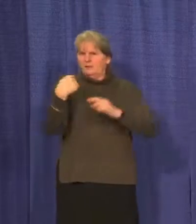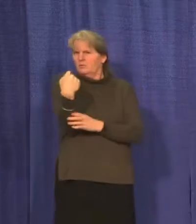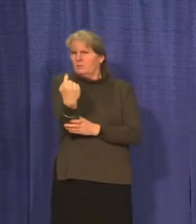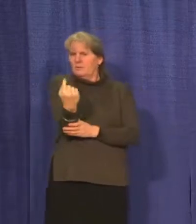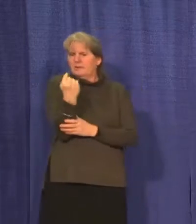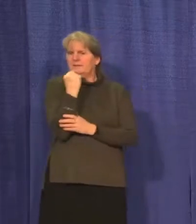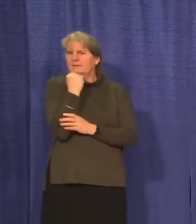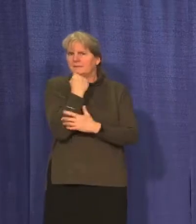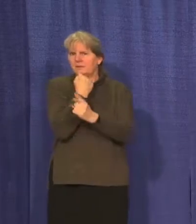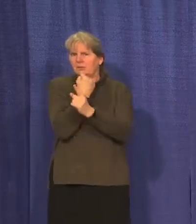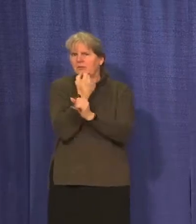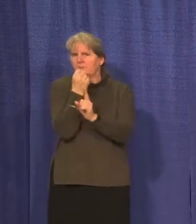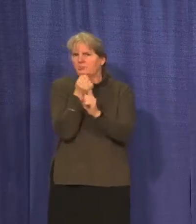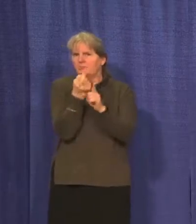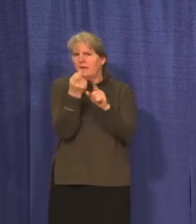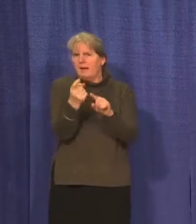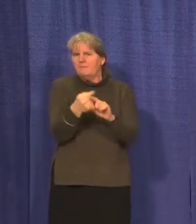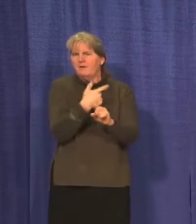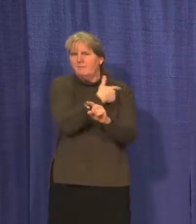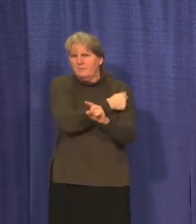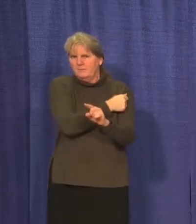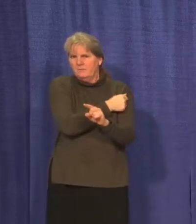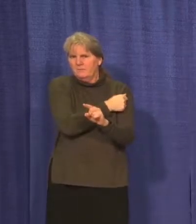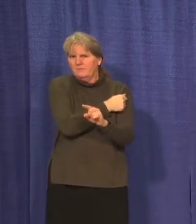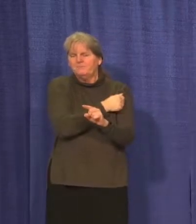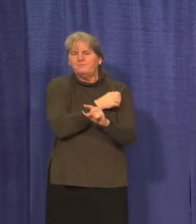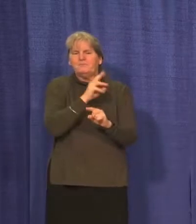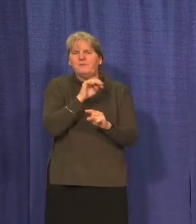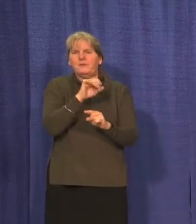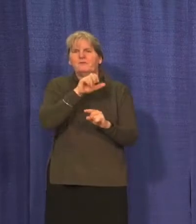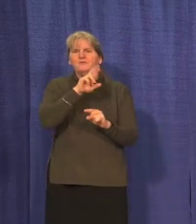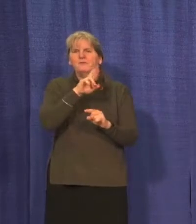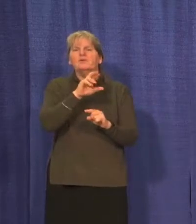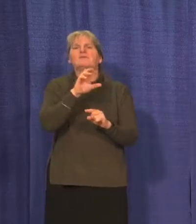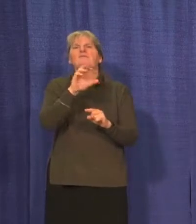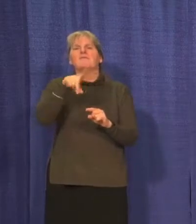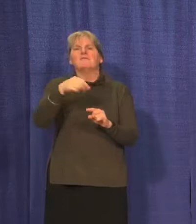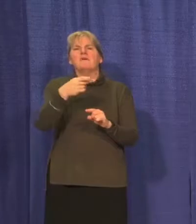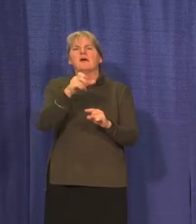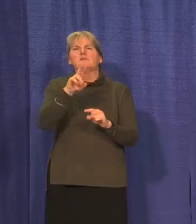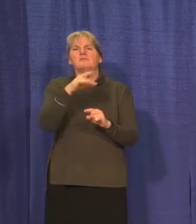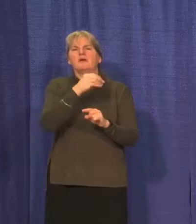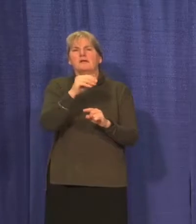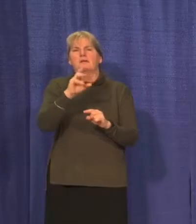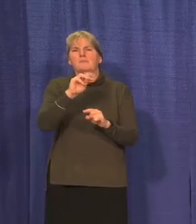the only serious side effects observed between both messenger RNA vaccines, the Pfizer and